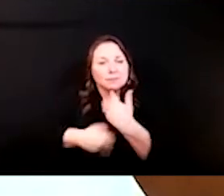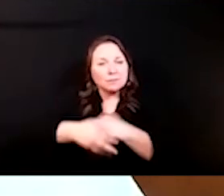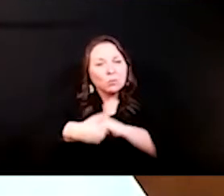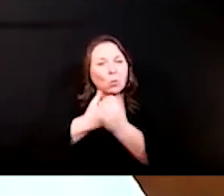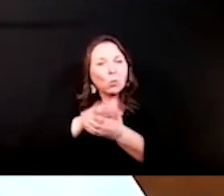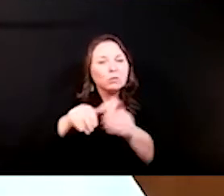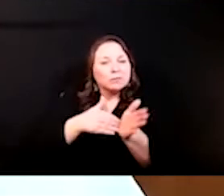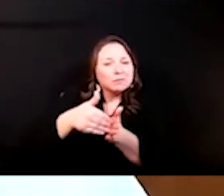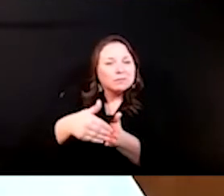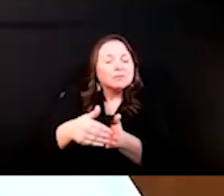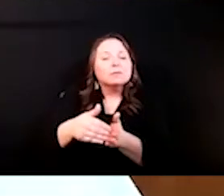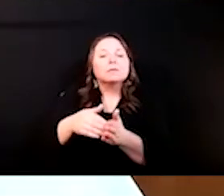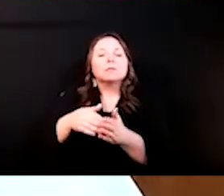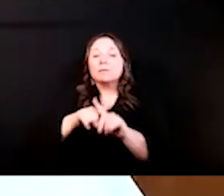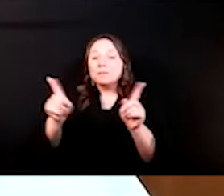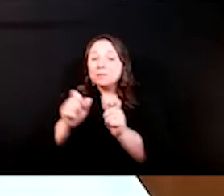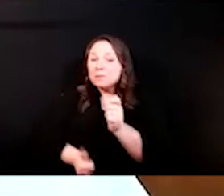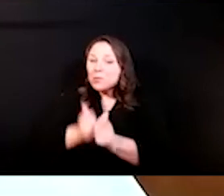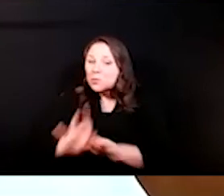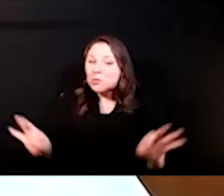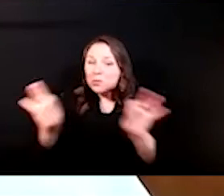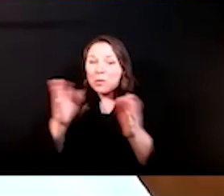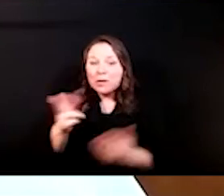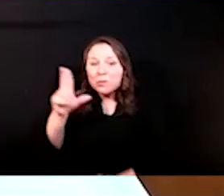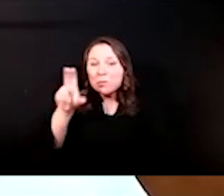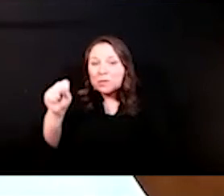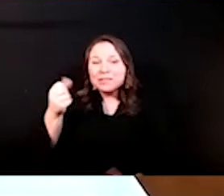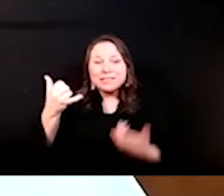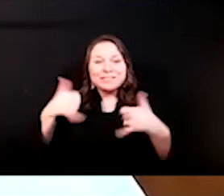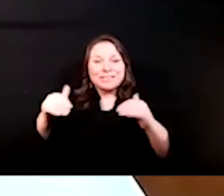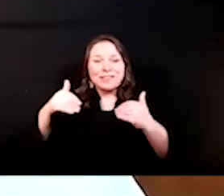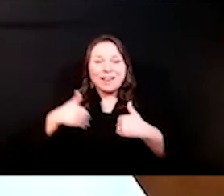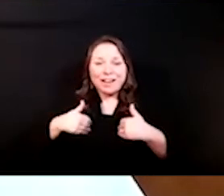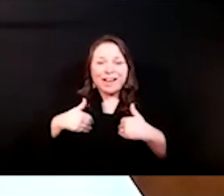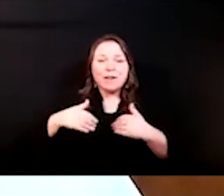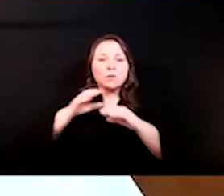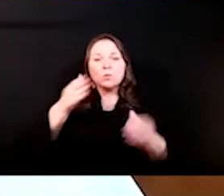HANDWASHING. BUT MORE IMPORTANTLY, IN THE U.S., WE